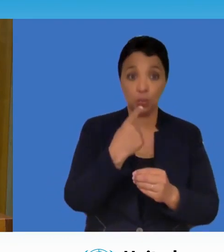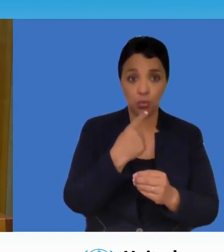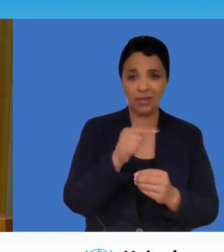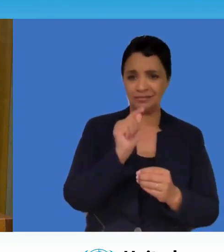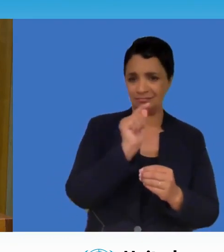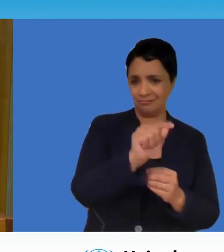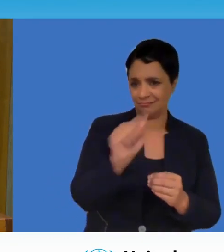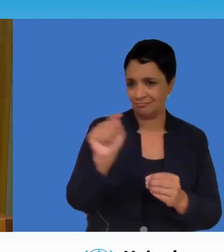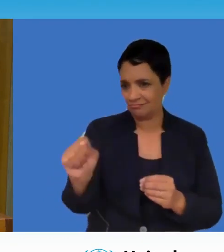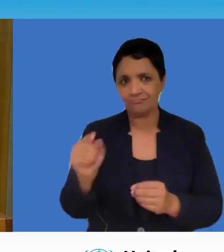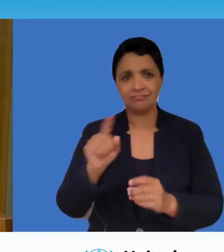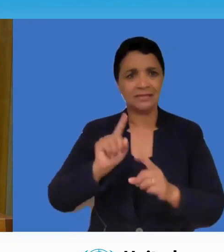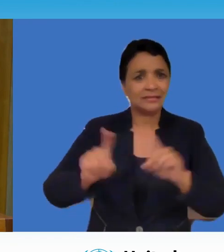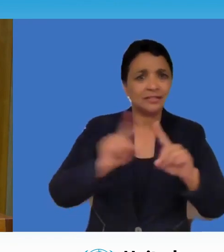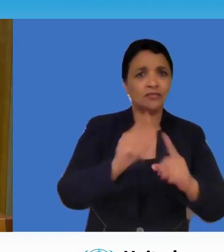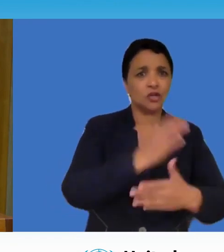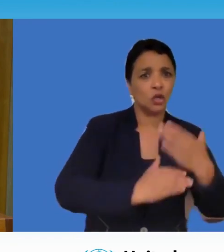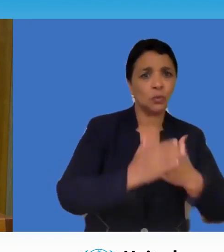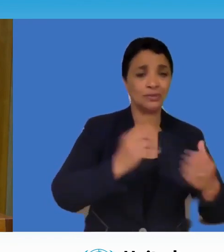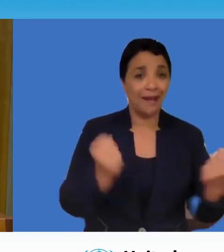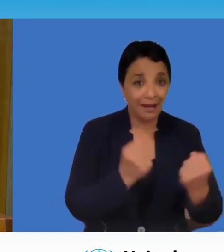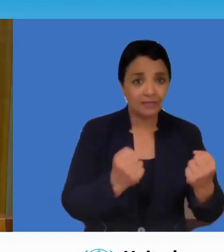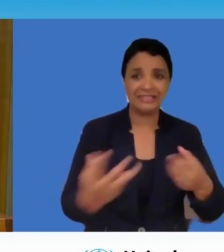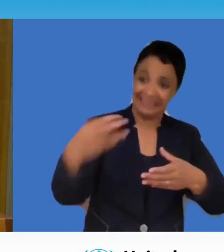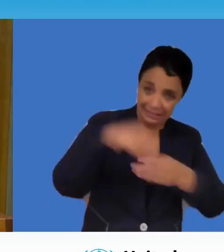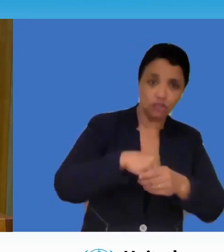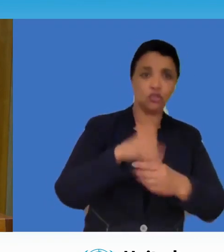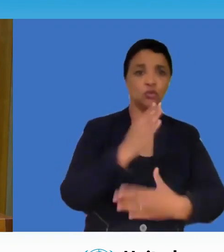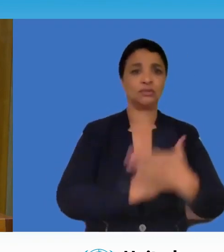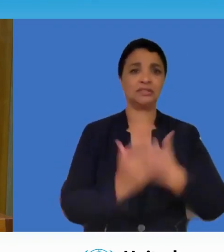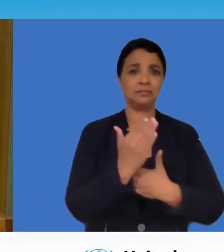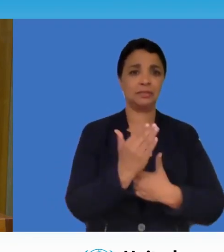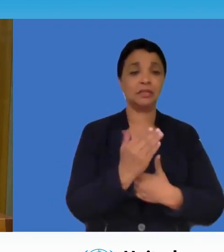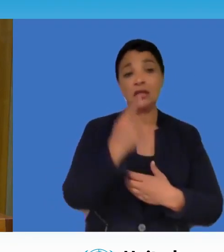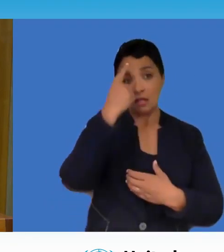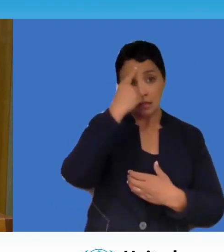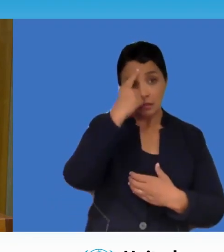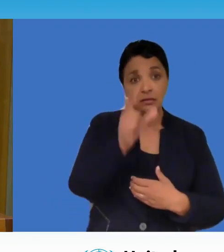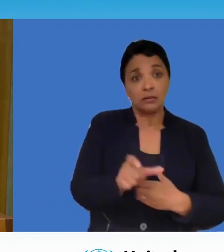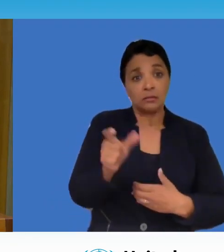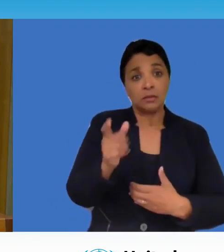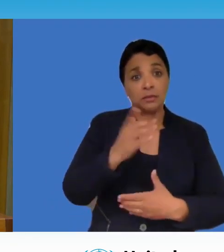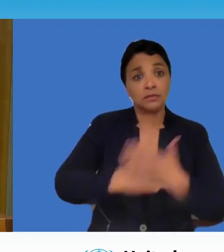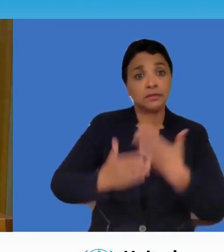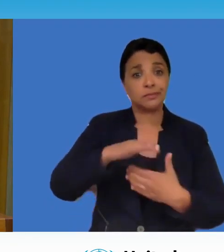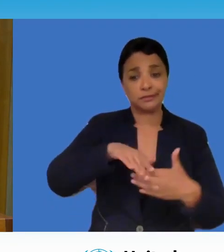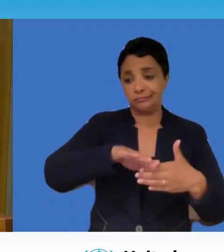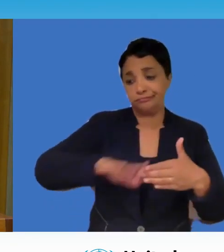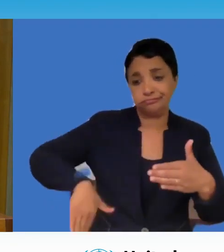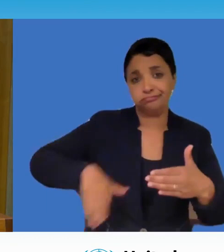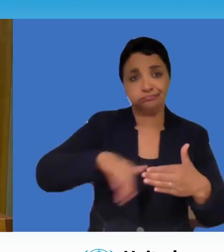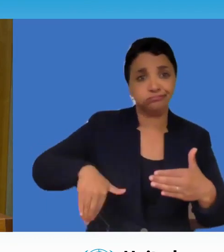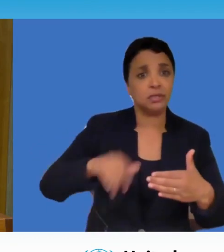include persons with disabilities in all community activities preventing isolation or marginalization